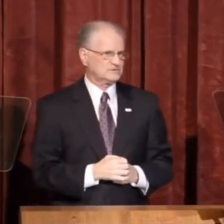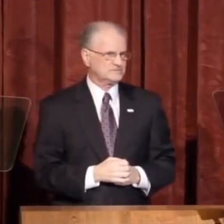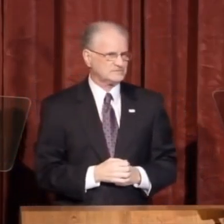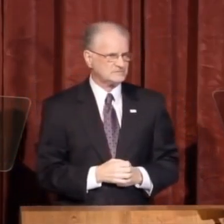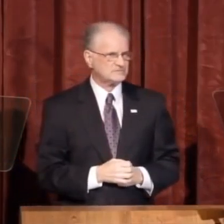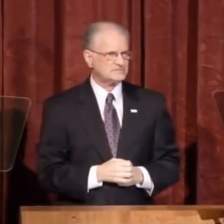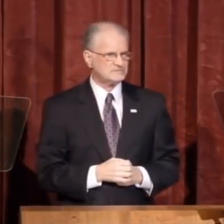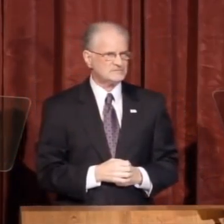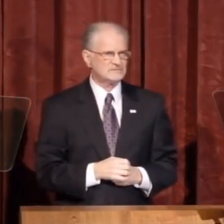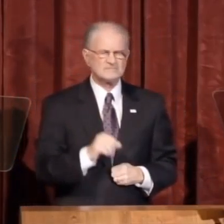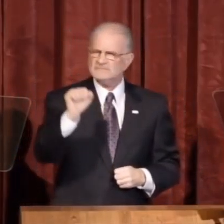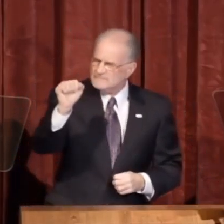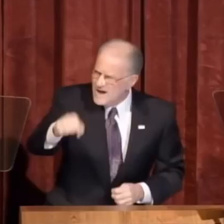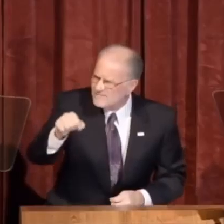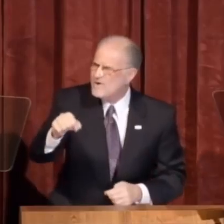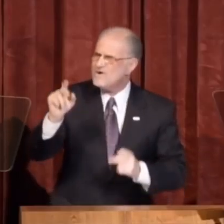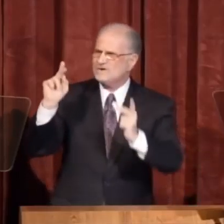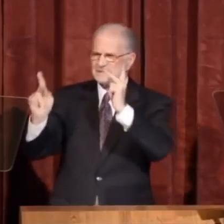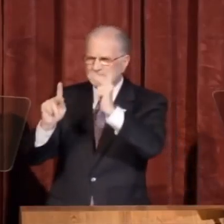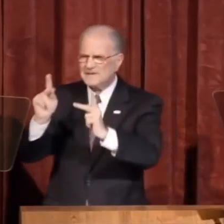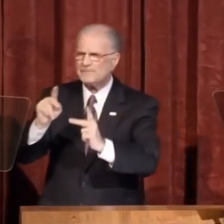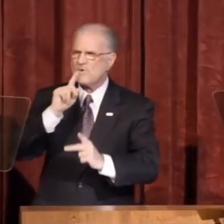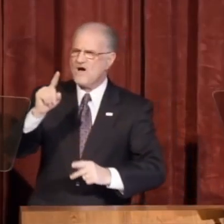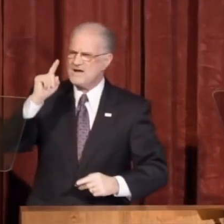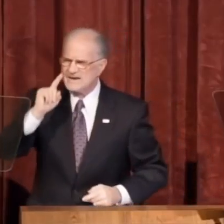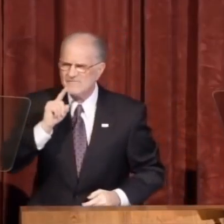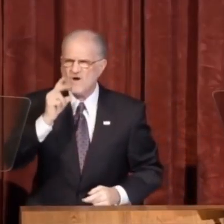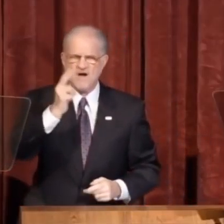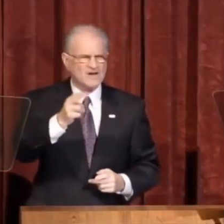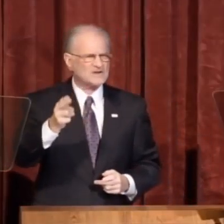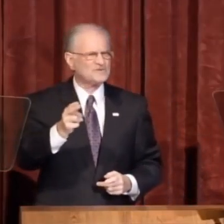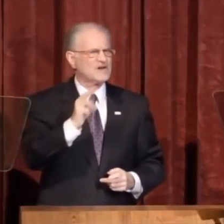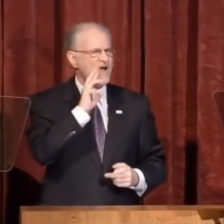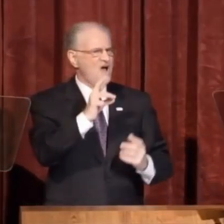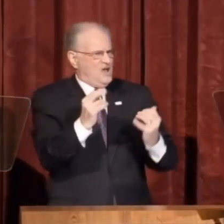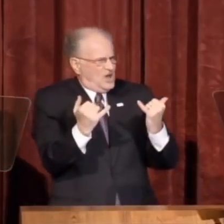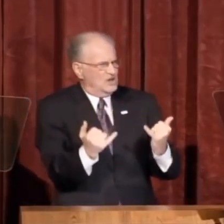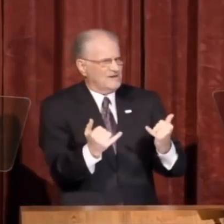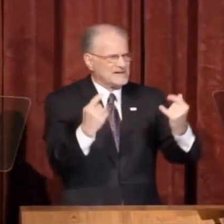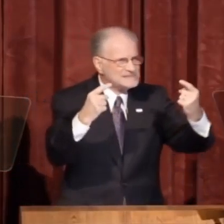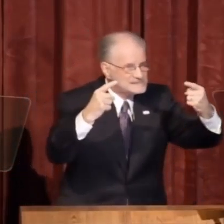They were first announced in the welcoming address last fall.